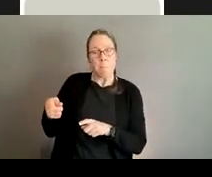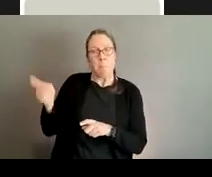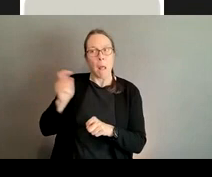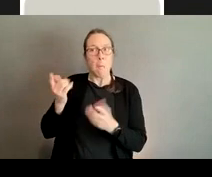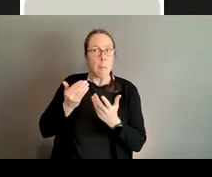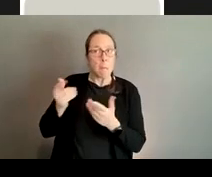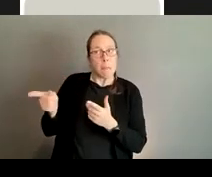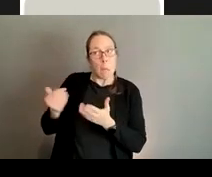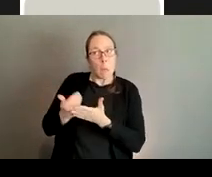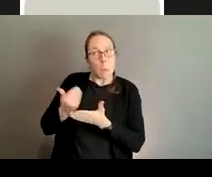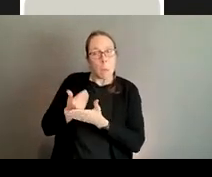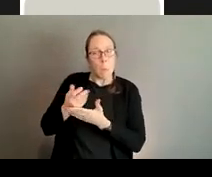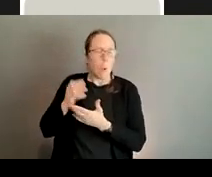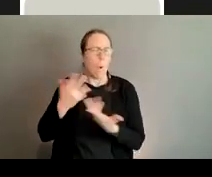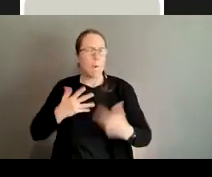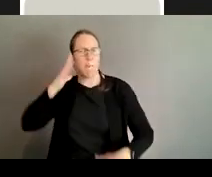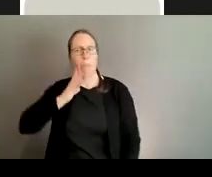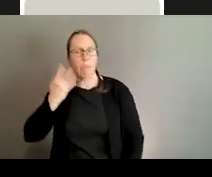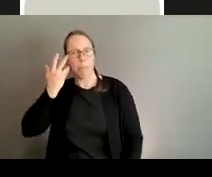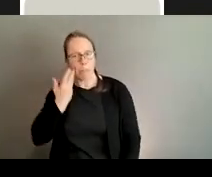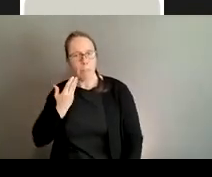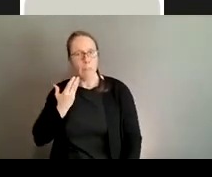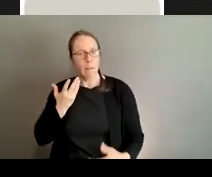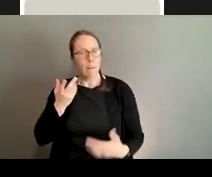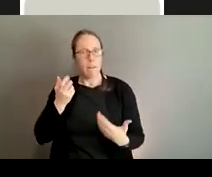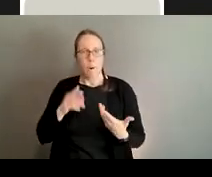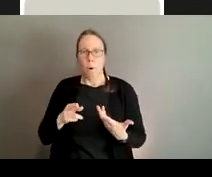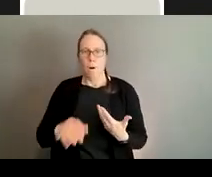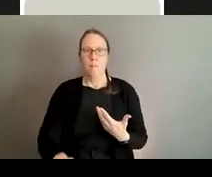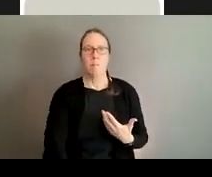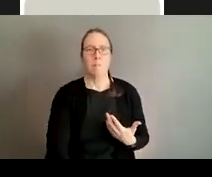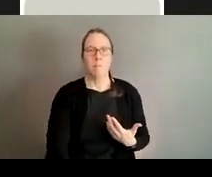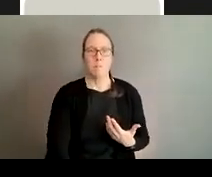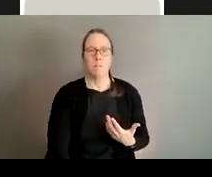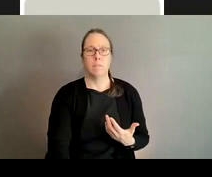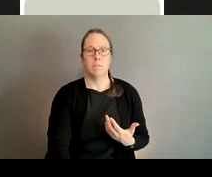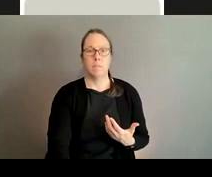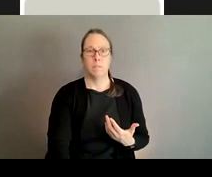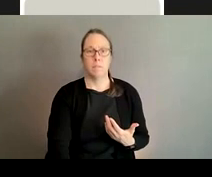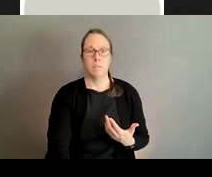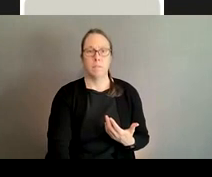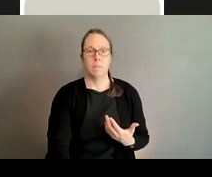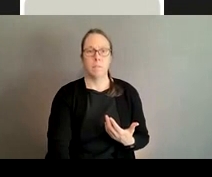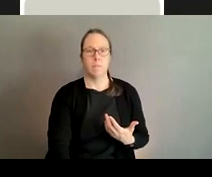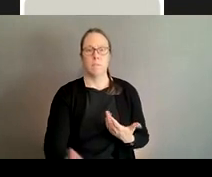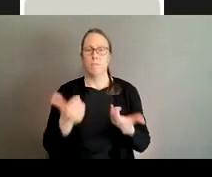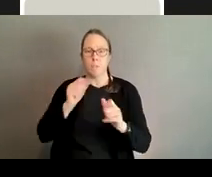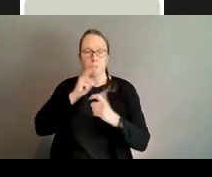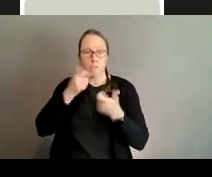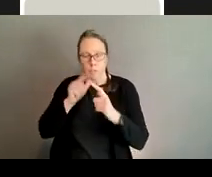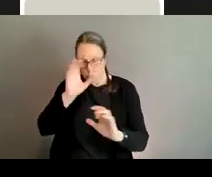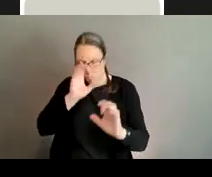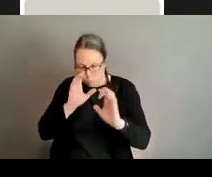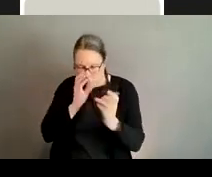may be super experienced, or just really trying to look at things related to their -- that they